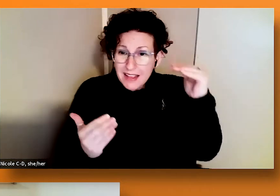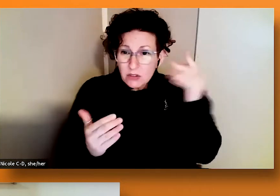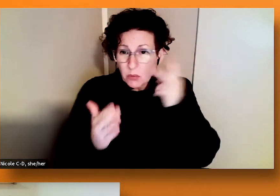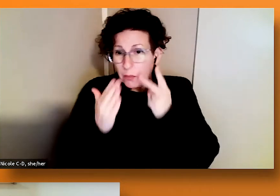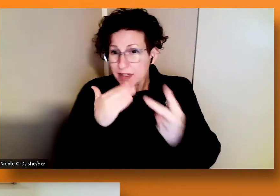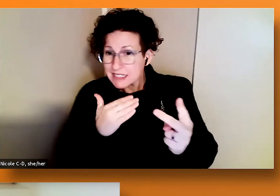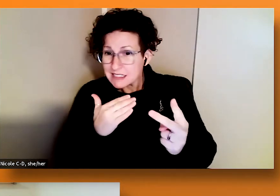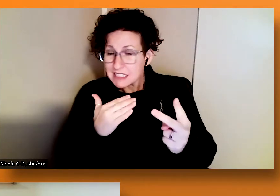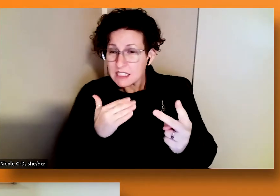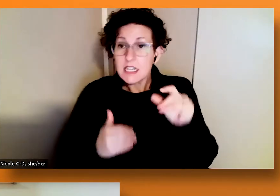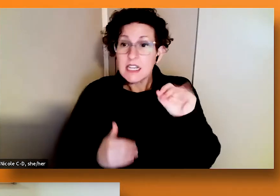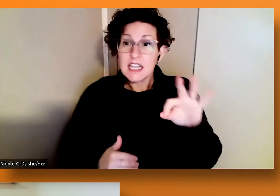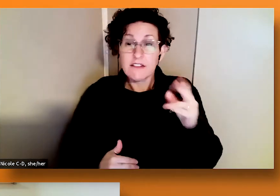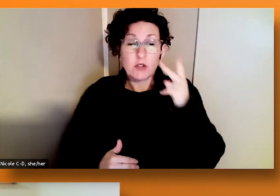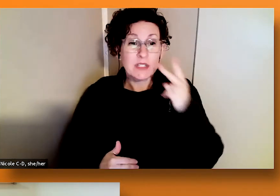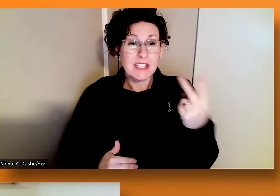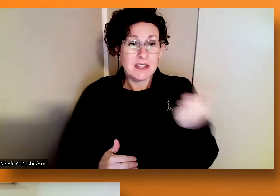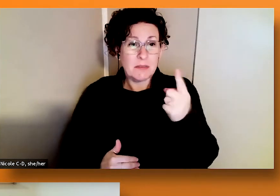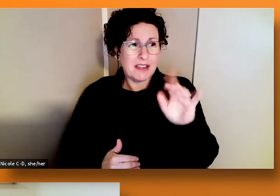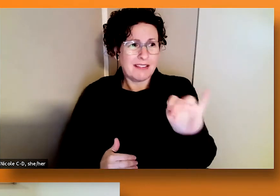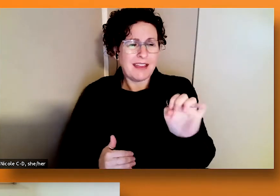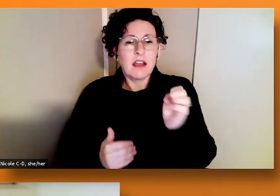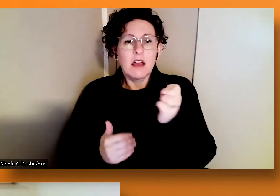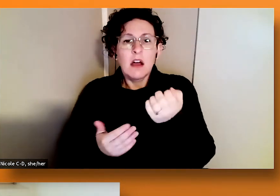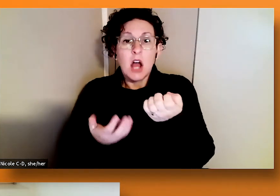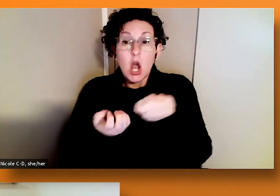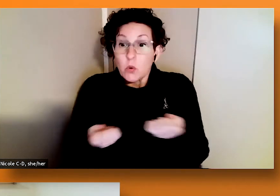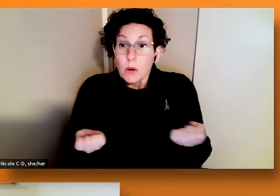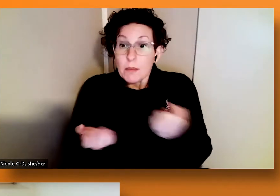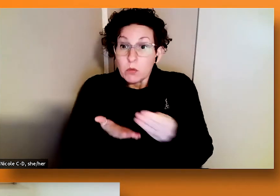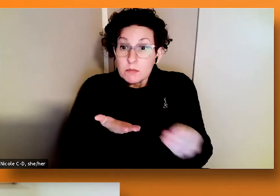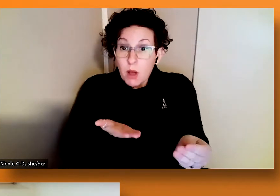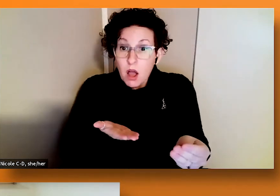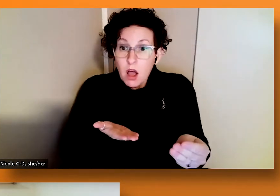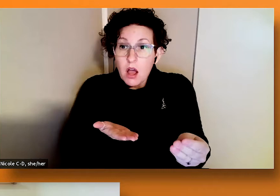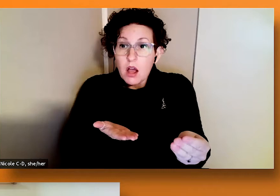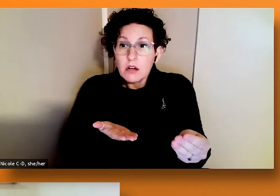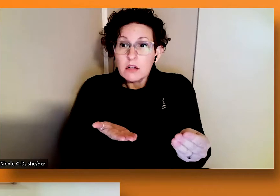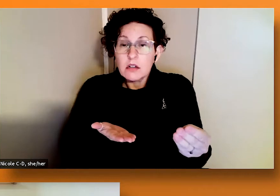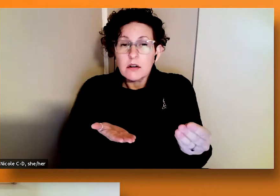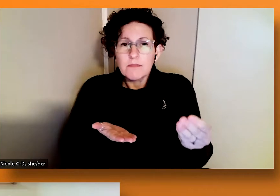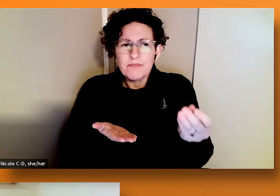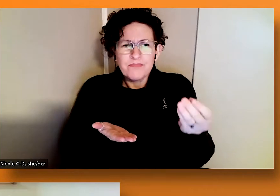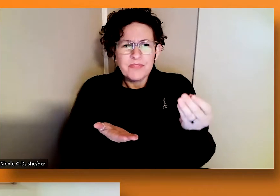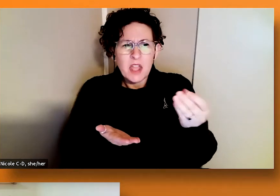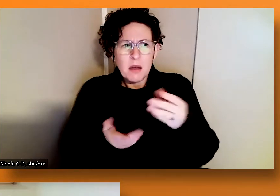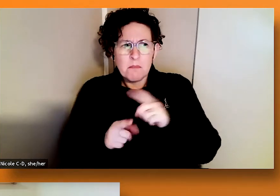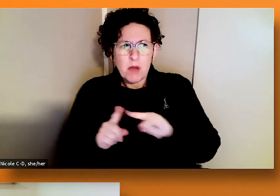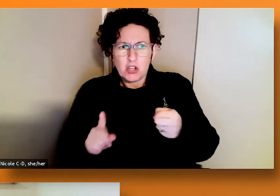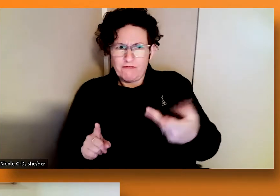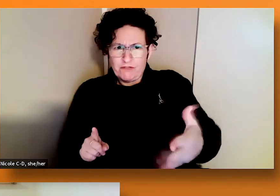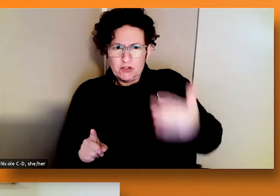You know, if you see things like equipment was purchased or there's an expense on the equipment line,